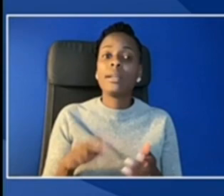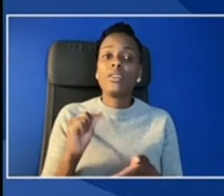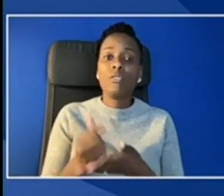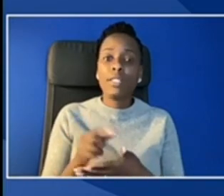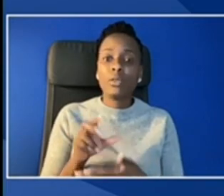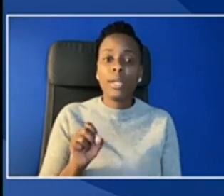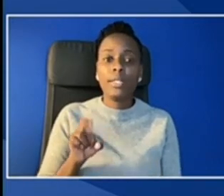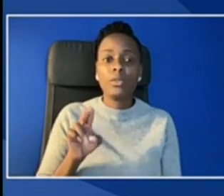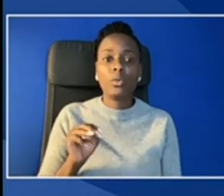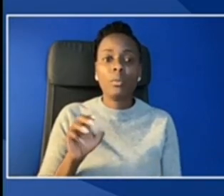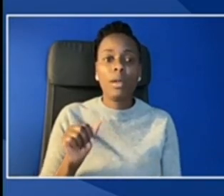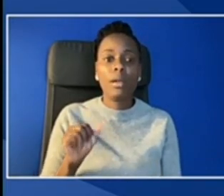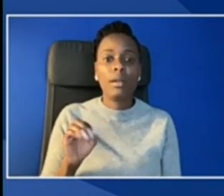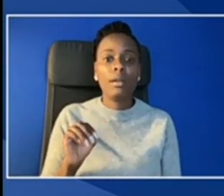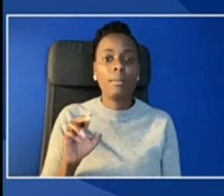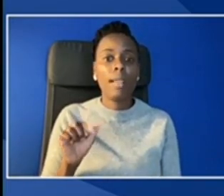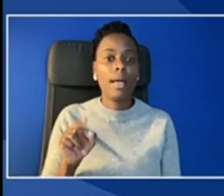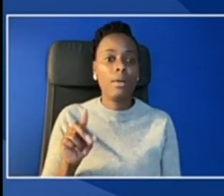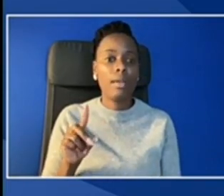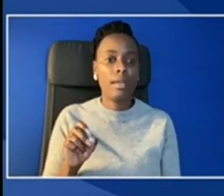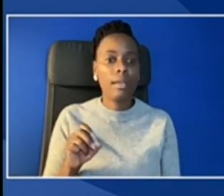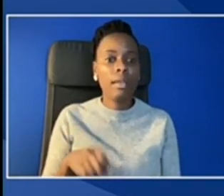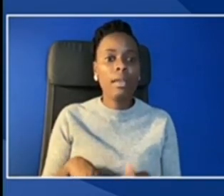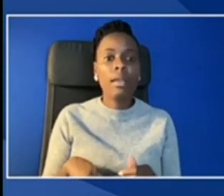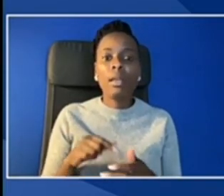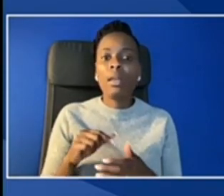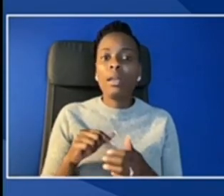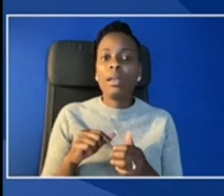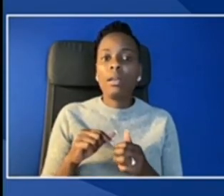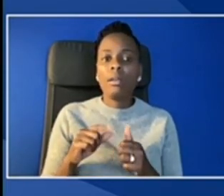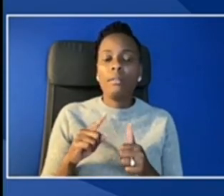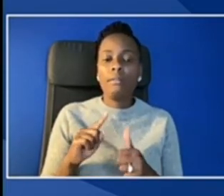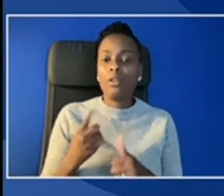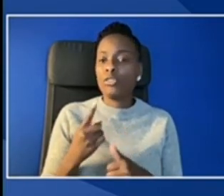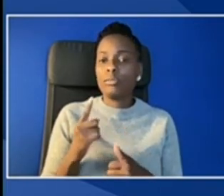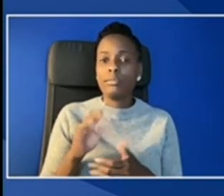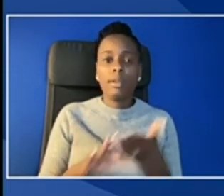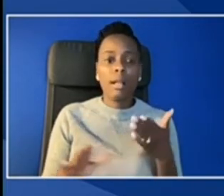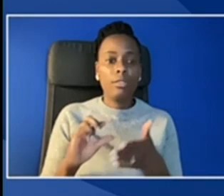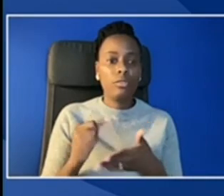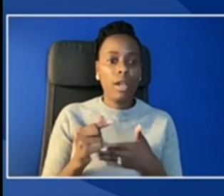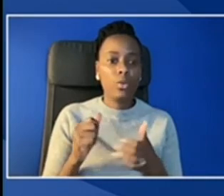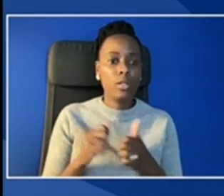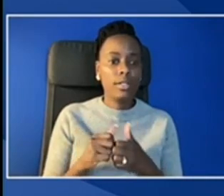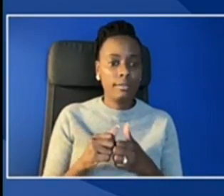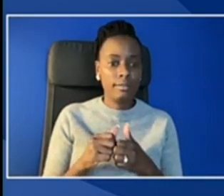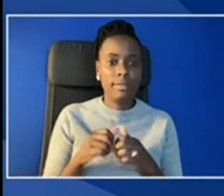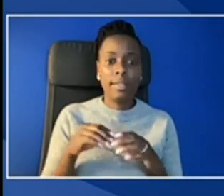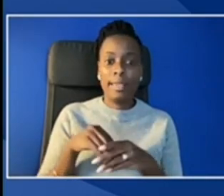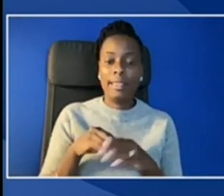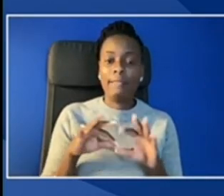I ended college with 32,000 in my original school loans and I have been paying for 26